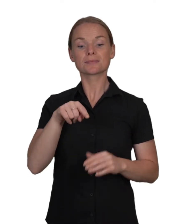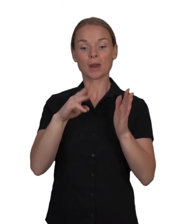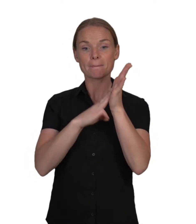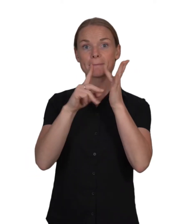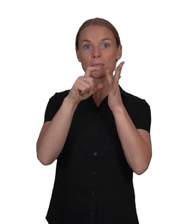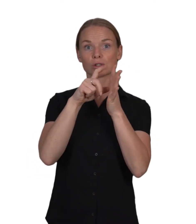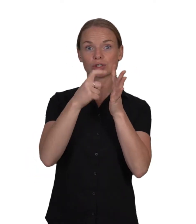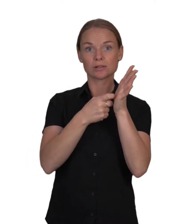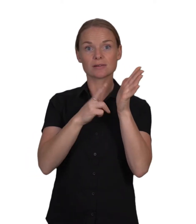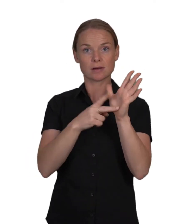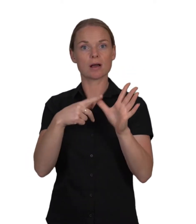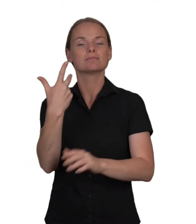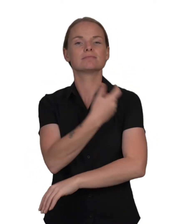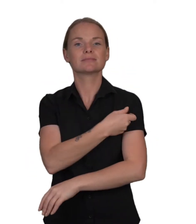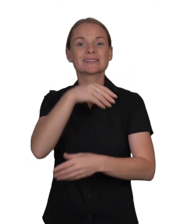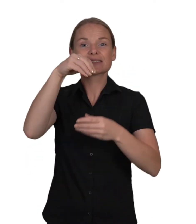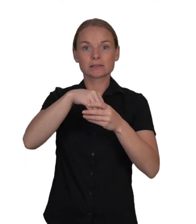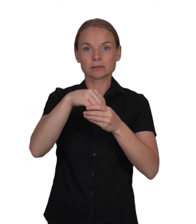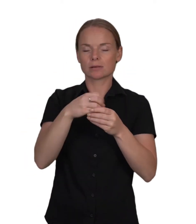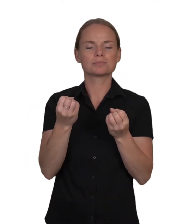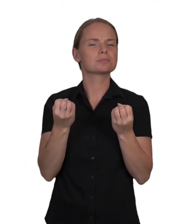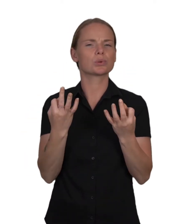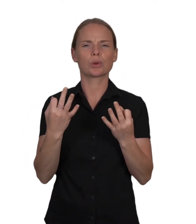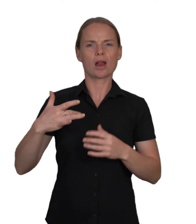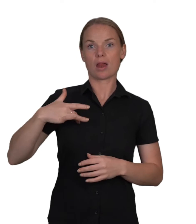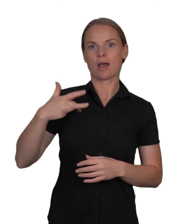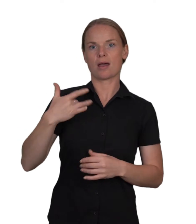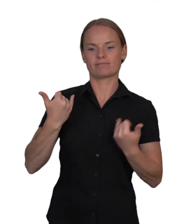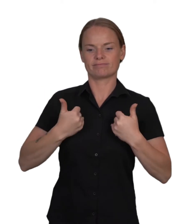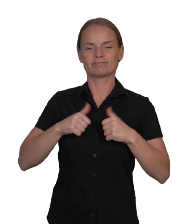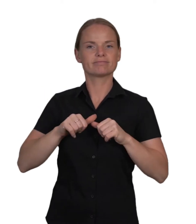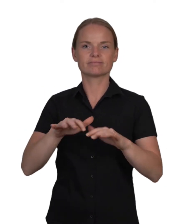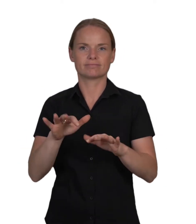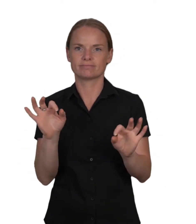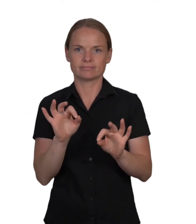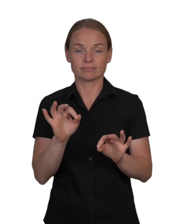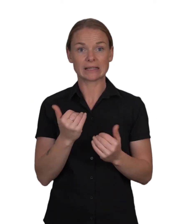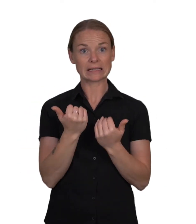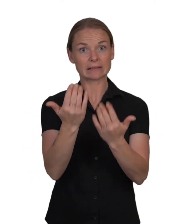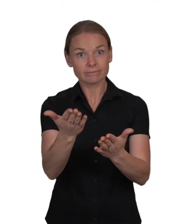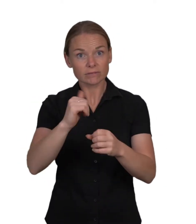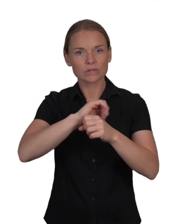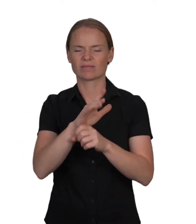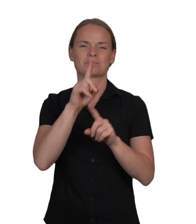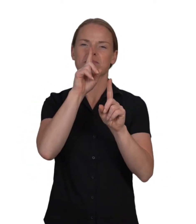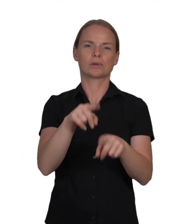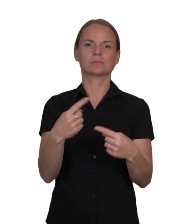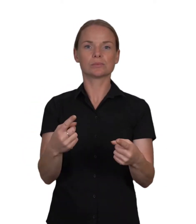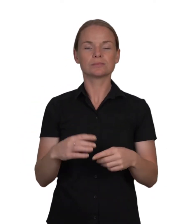Moderna does not contain any live virus, and it cannot give you COVID-19.